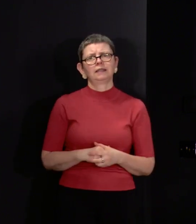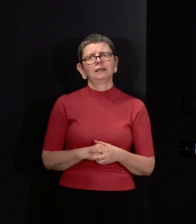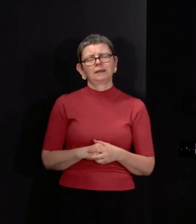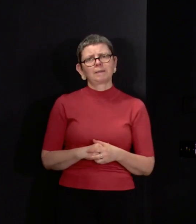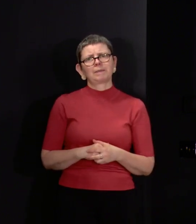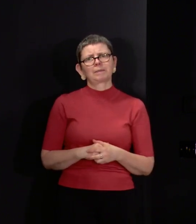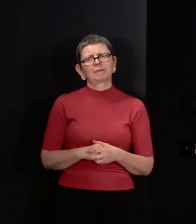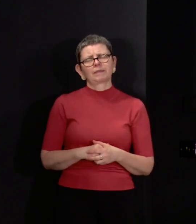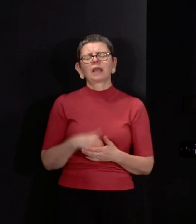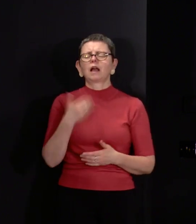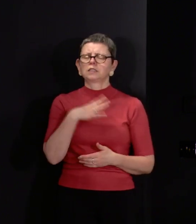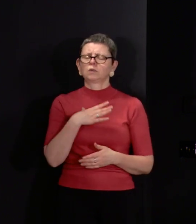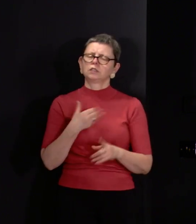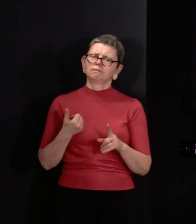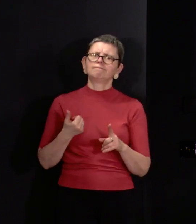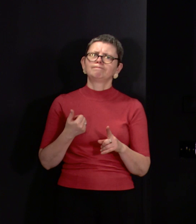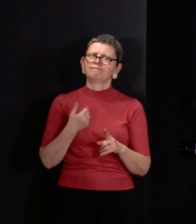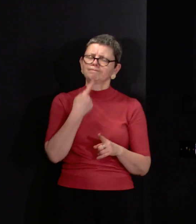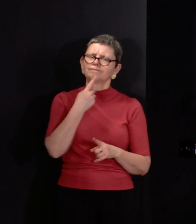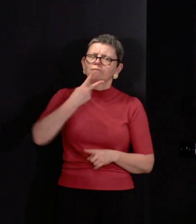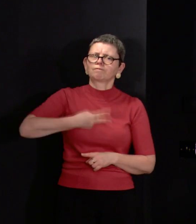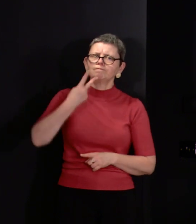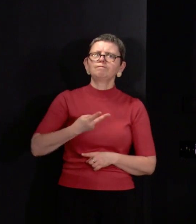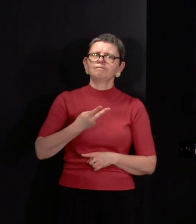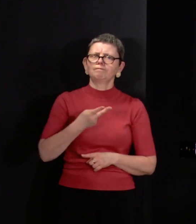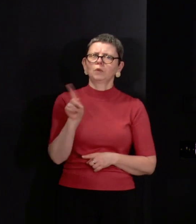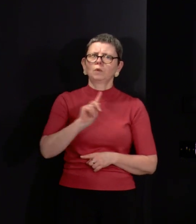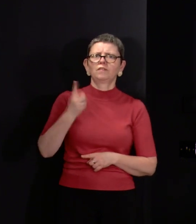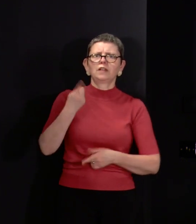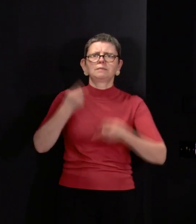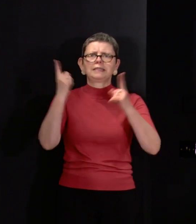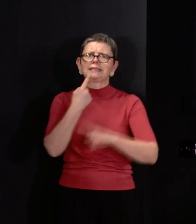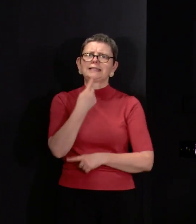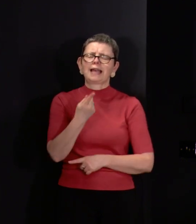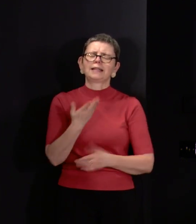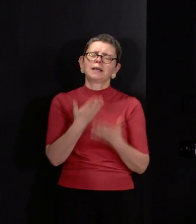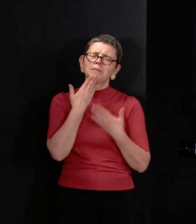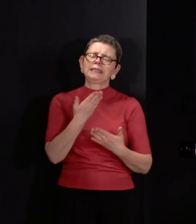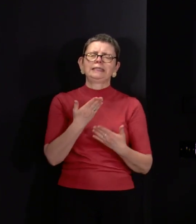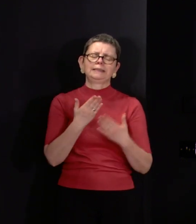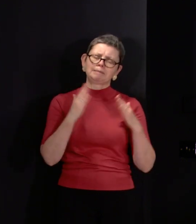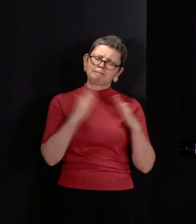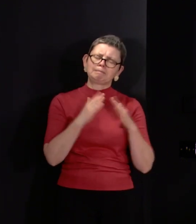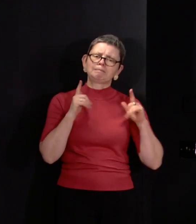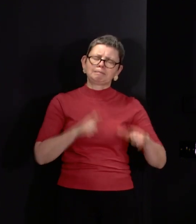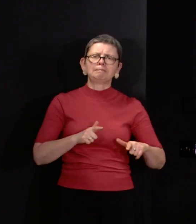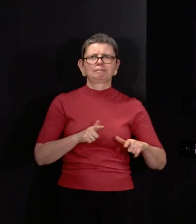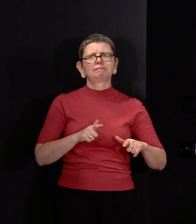what the First Minister has said, for everyone to continue to exercise the self-discipline, commitment, and common sense which has thus far